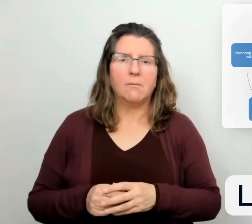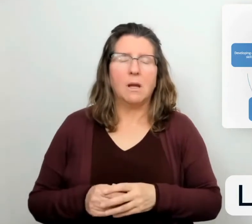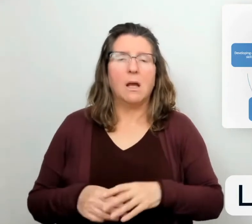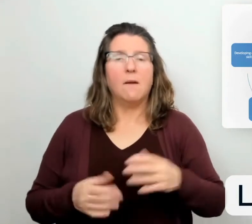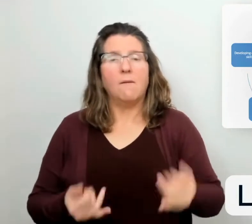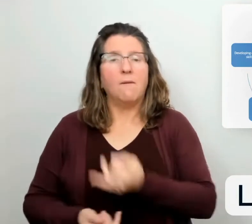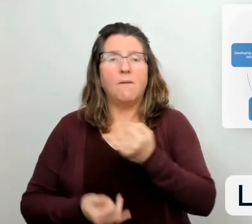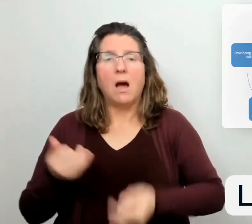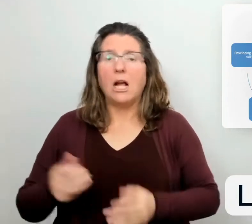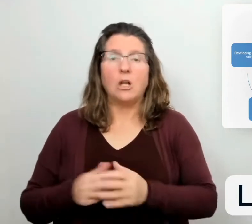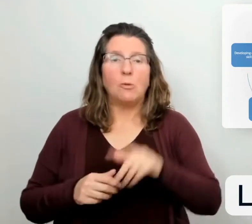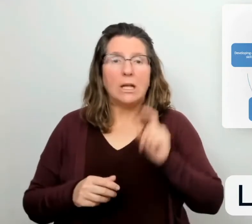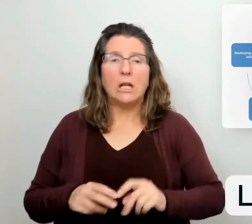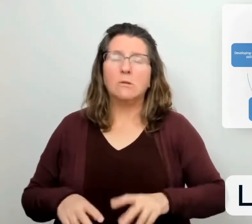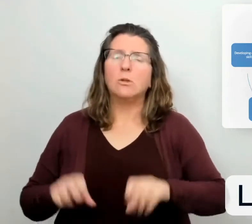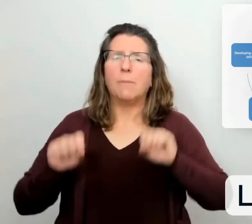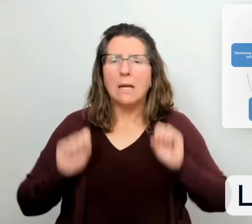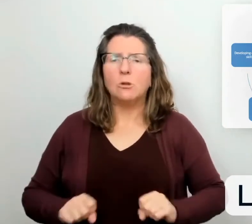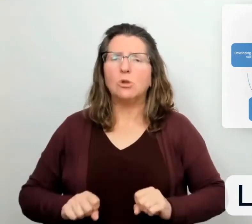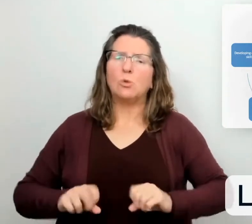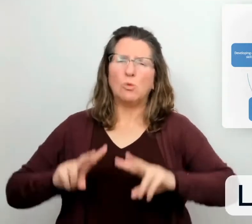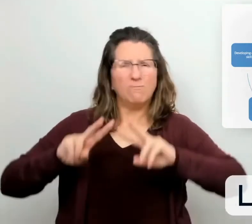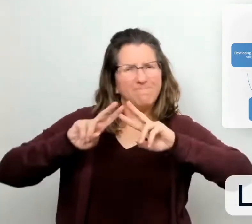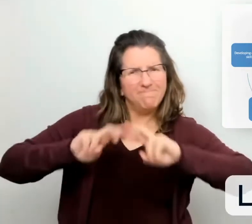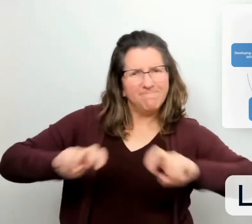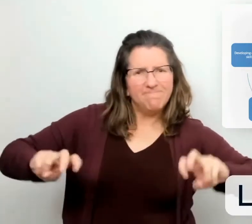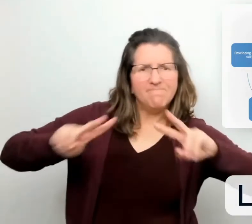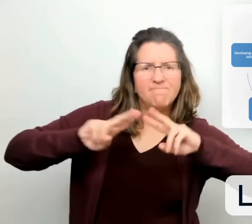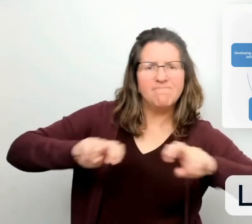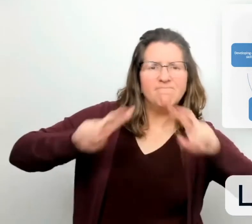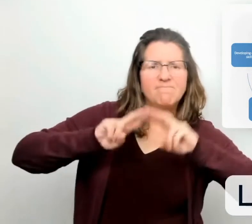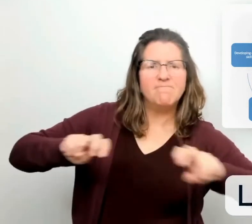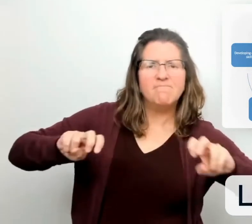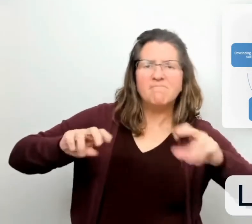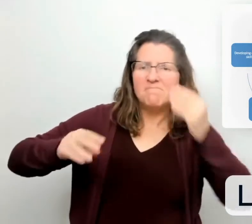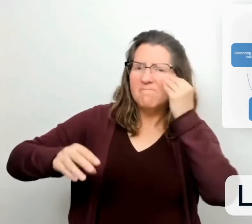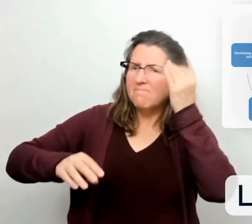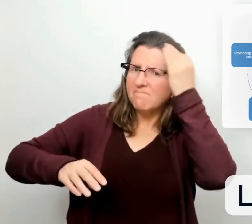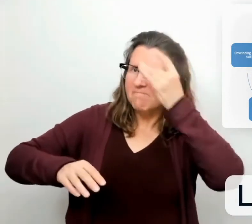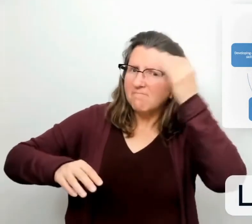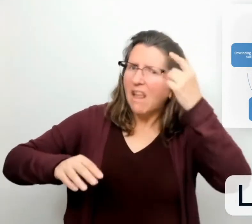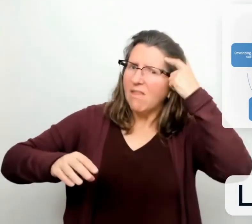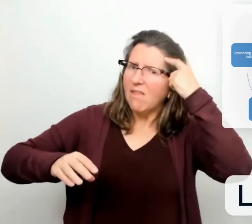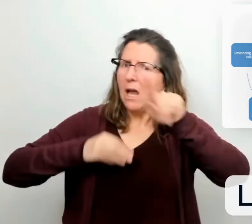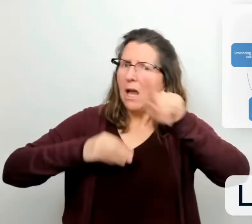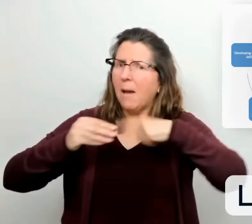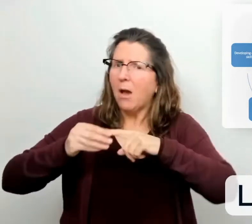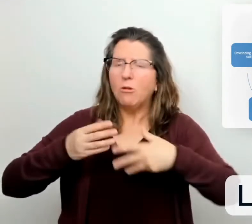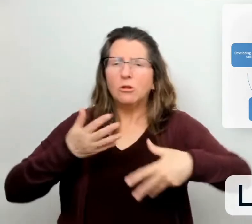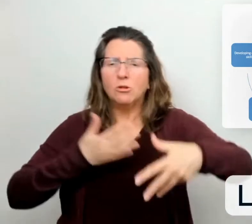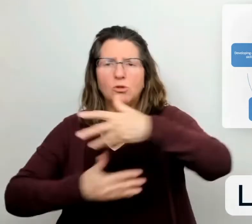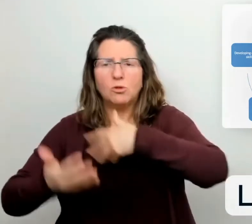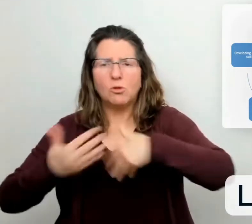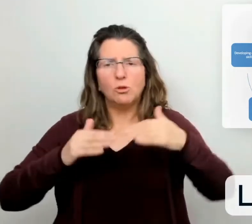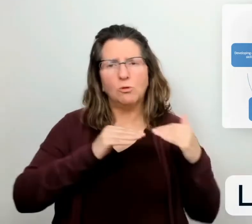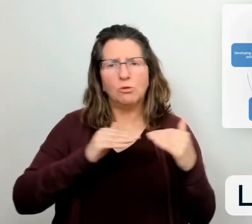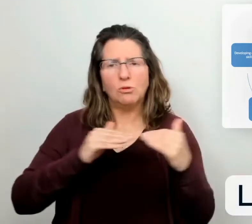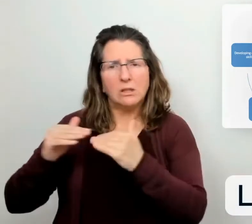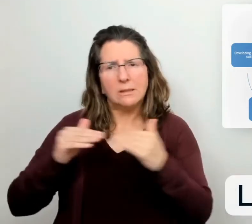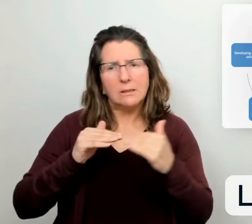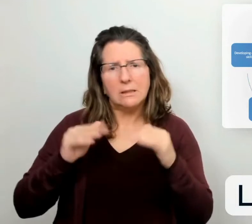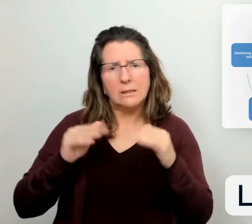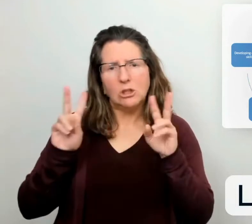Finally, we need to develop critical reflection and social justice skills.